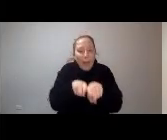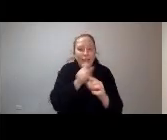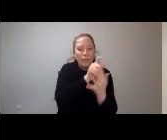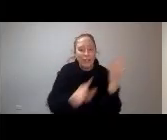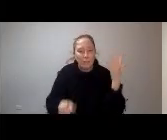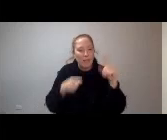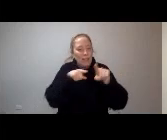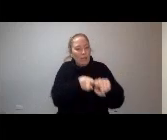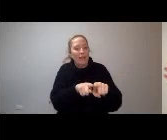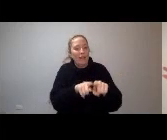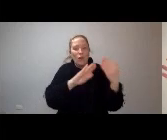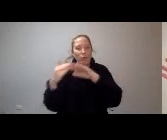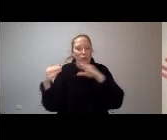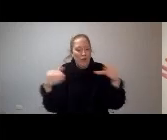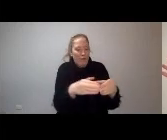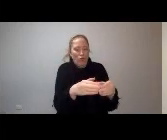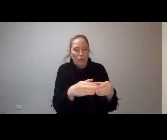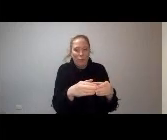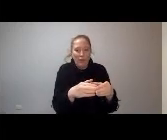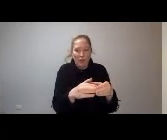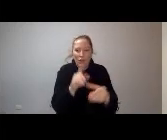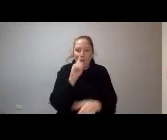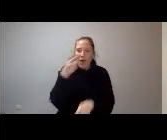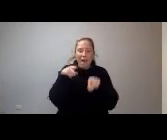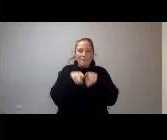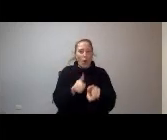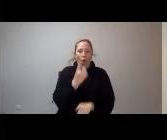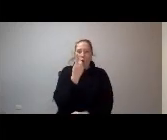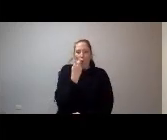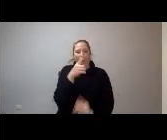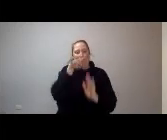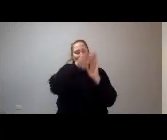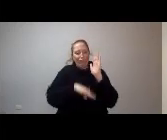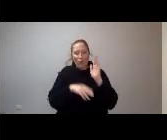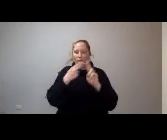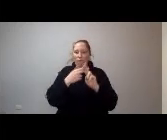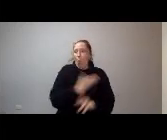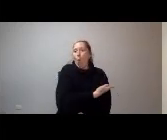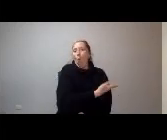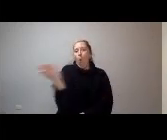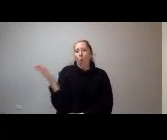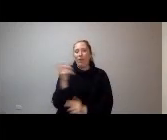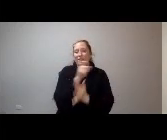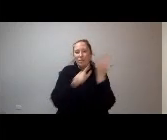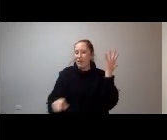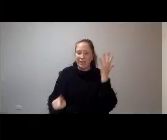There isn't one set of practices that will lead to good outcomes for all people with disabilities.